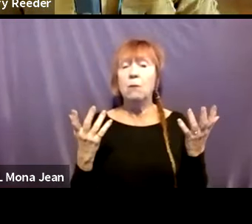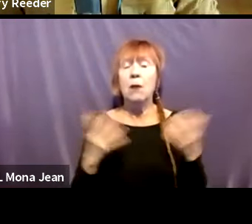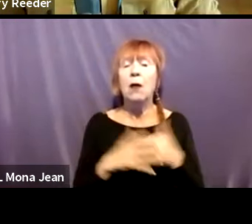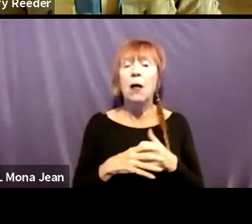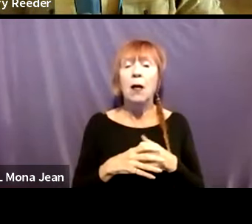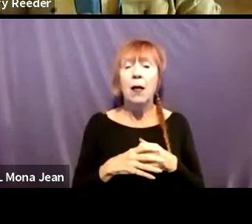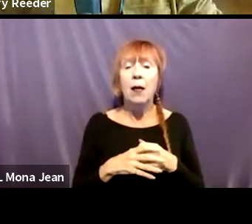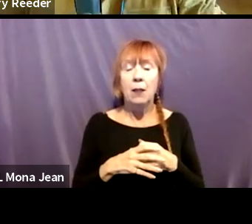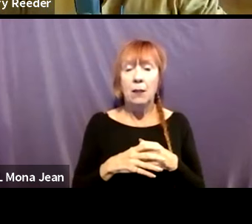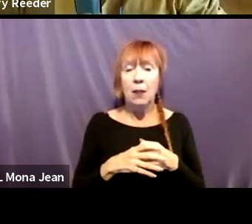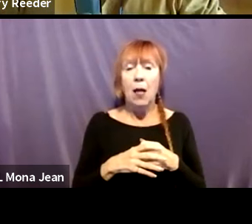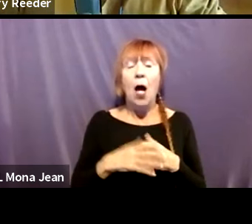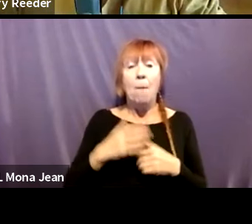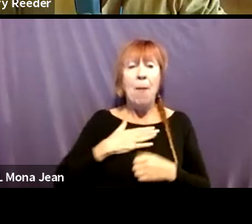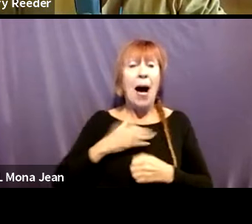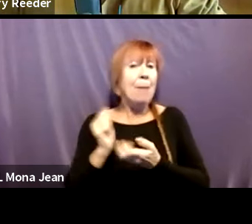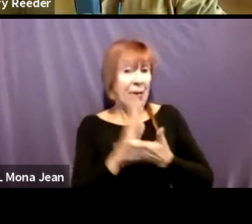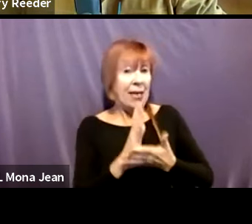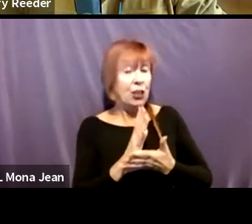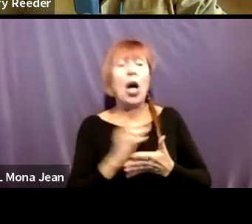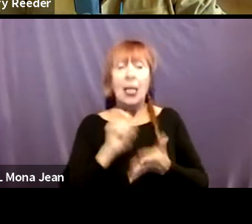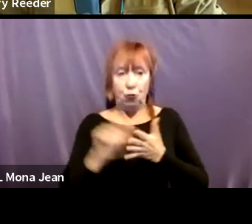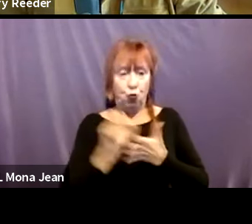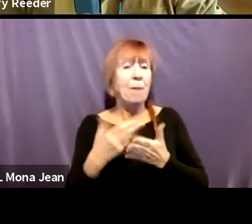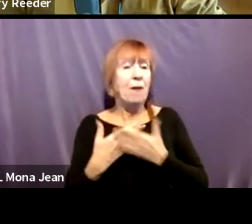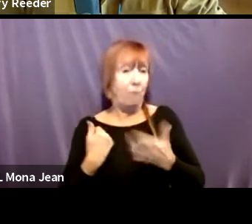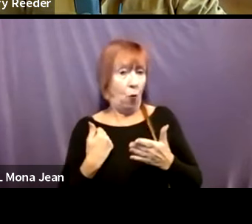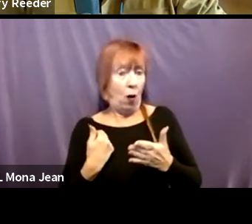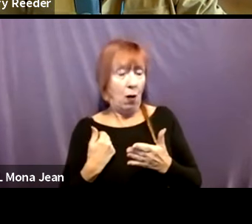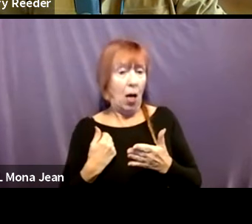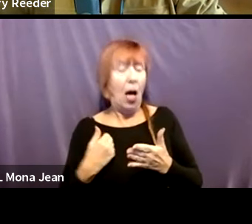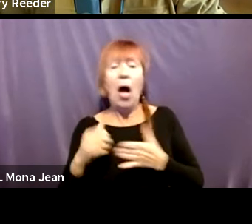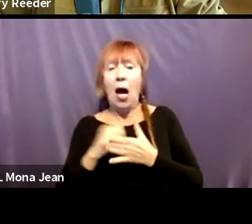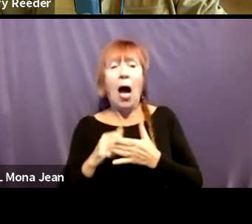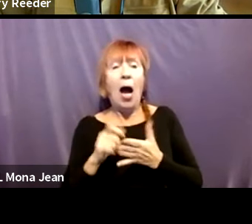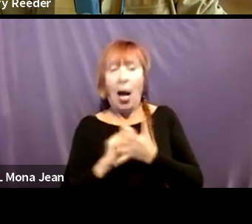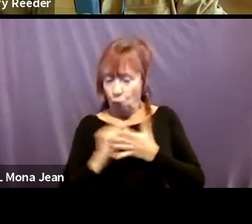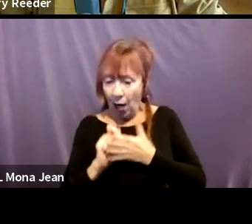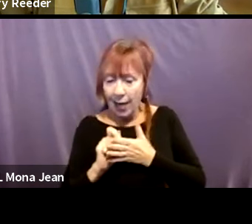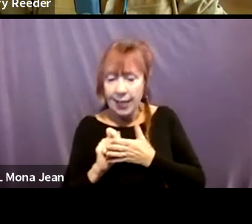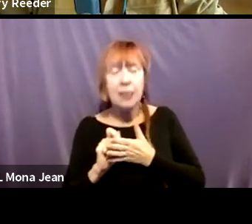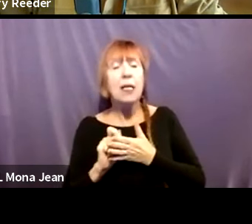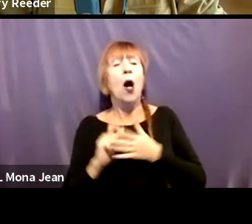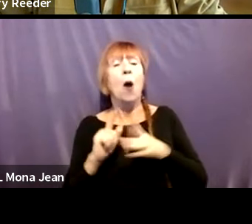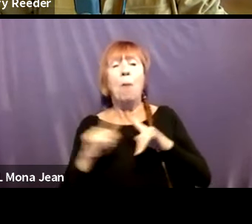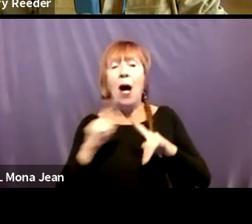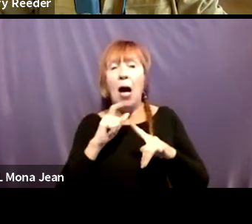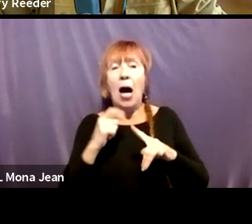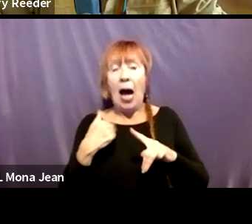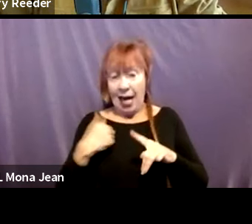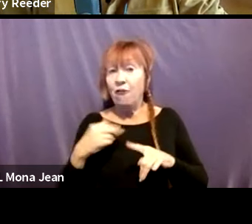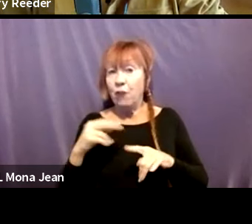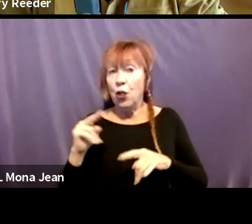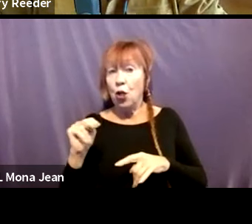It is pre-written, but I don't read off my notes. I have my note cards as a safety net,